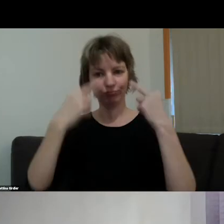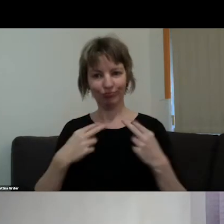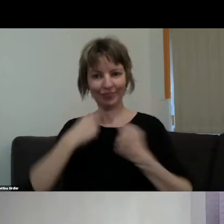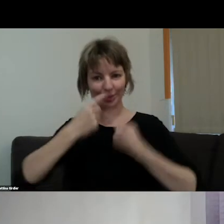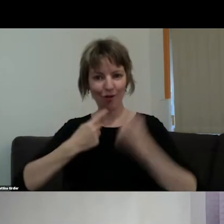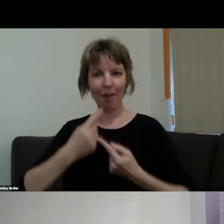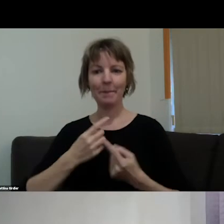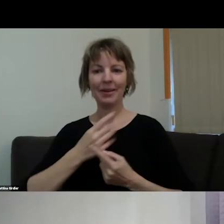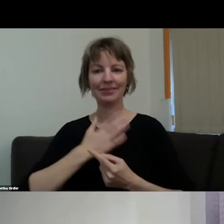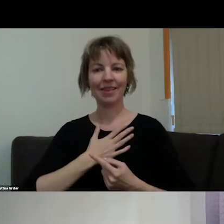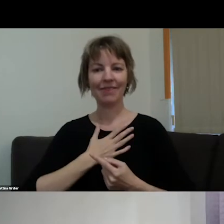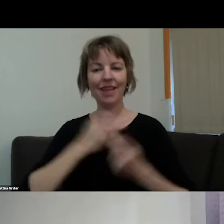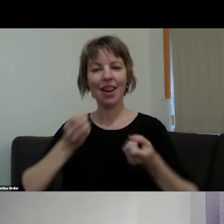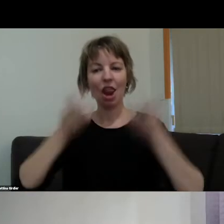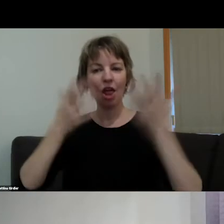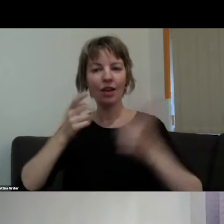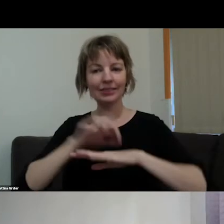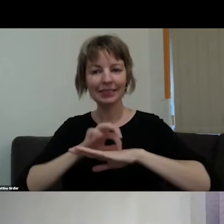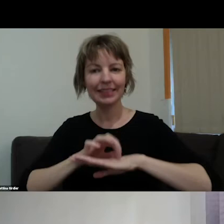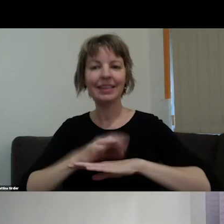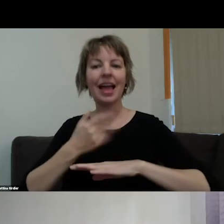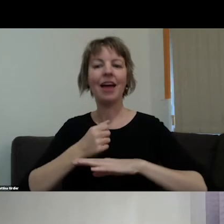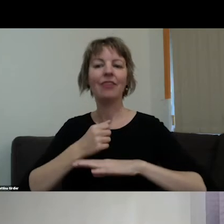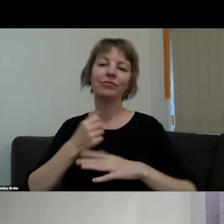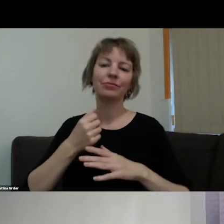I'm a fair-skinned woman with blonde-brown hair